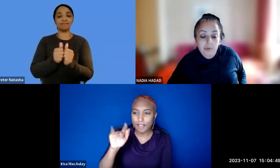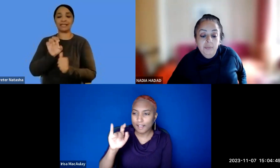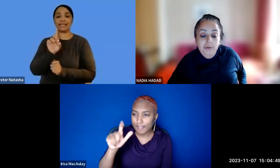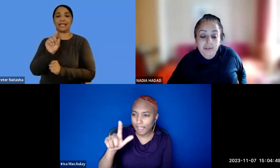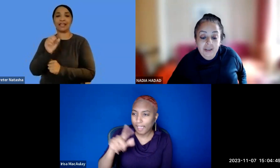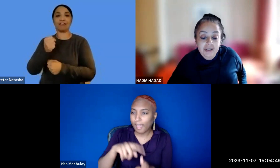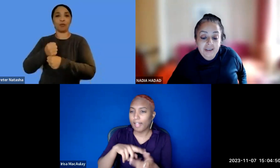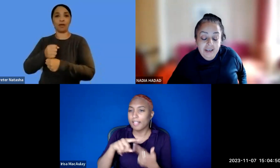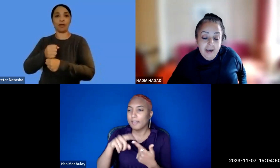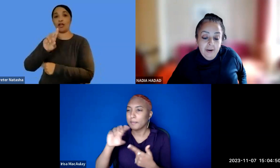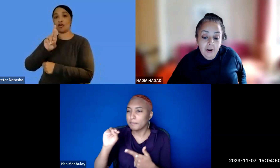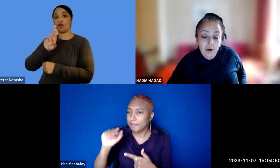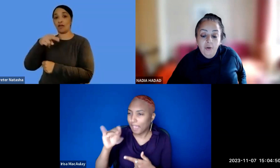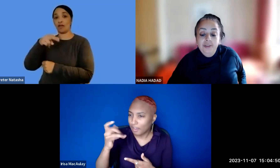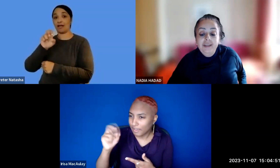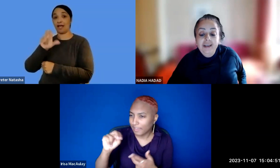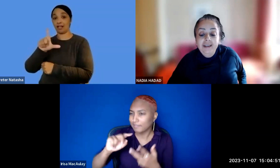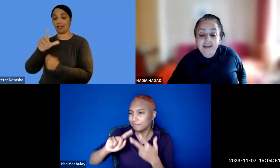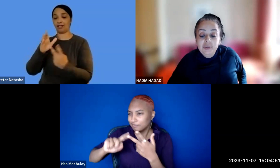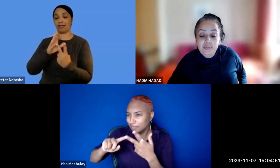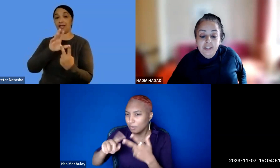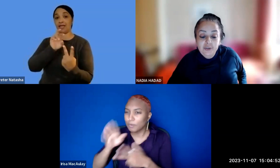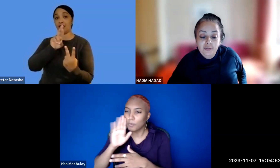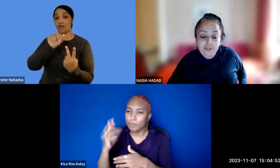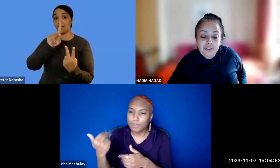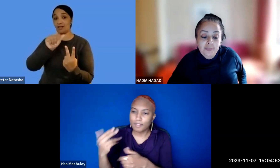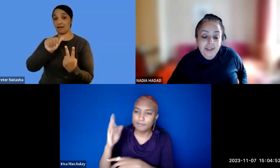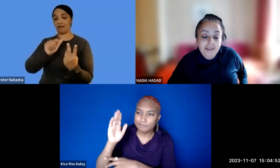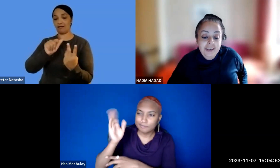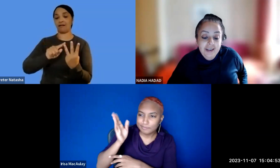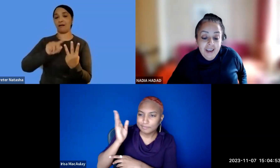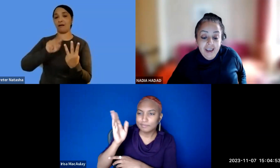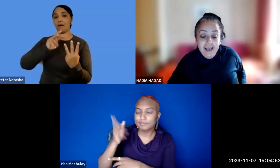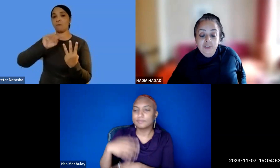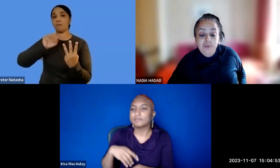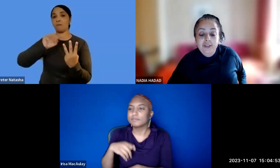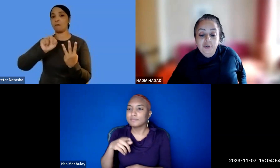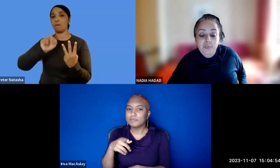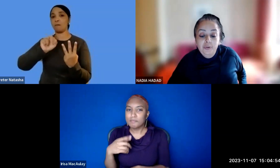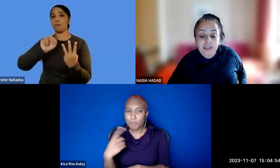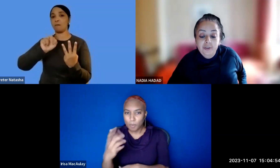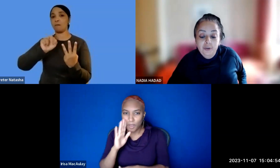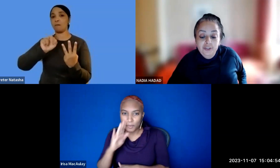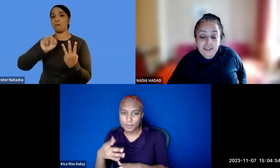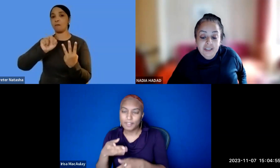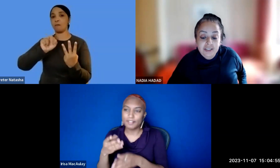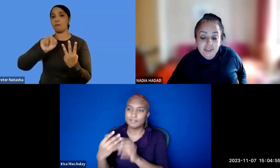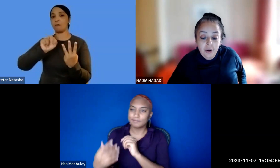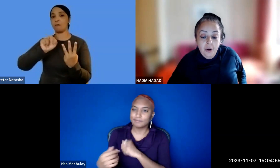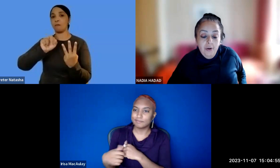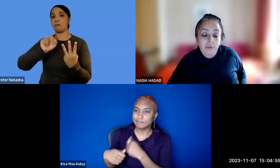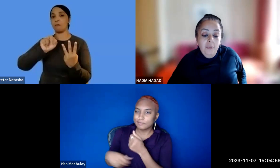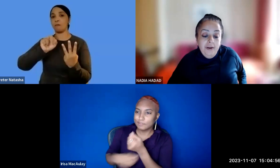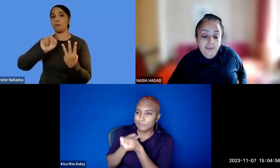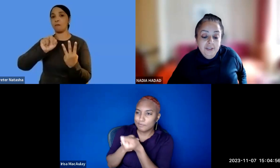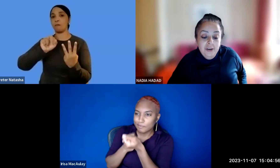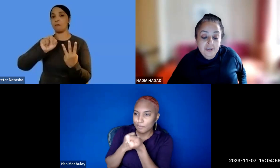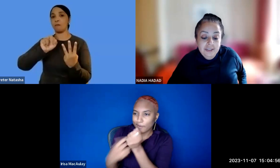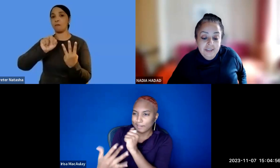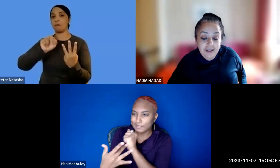who will take care of the technical aspects an support the logistics of our panel discussion